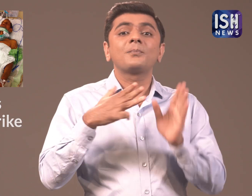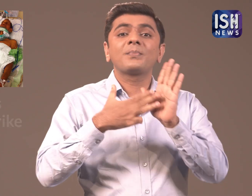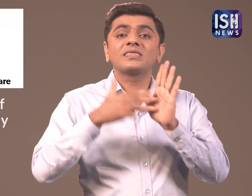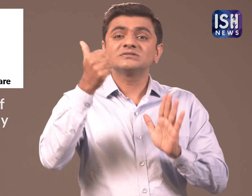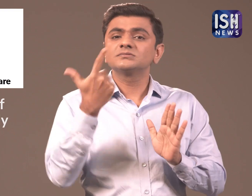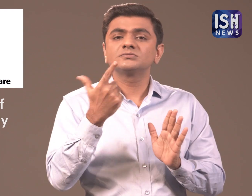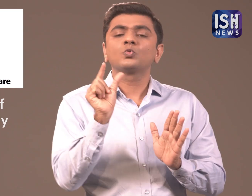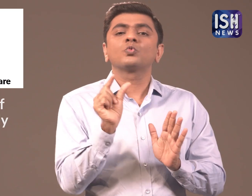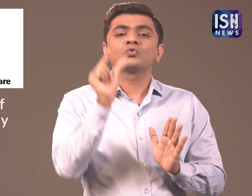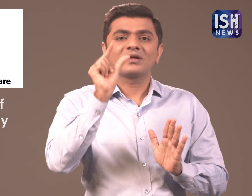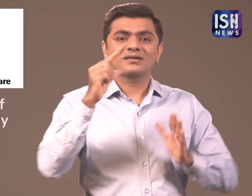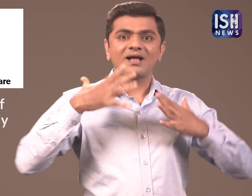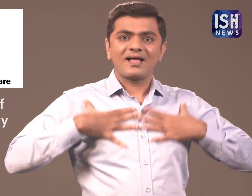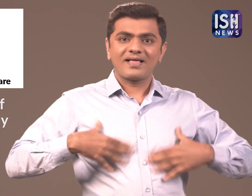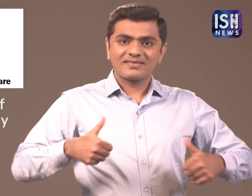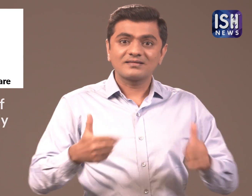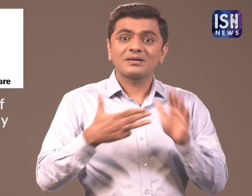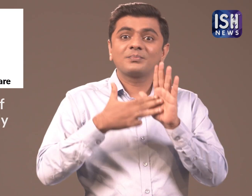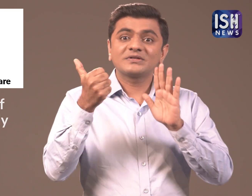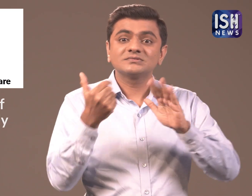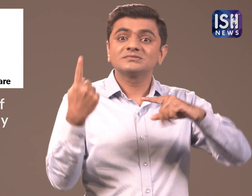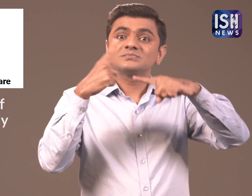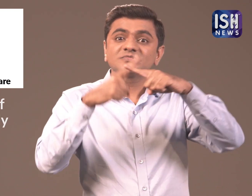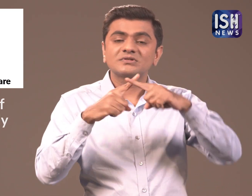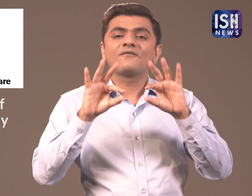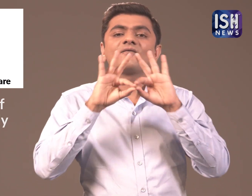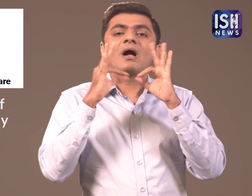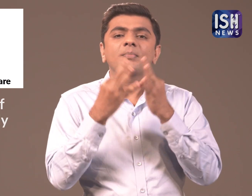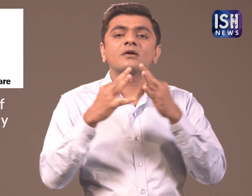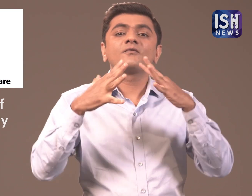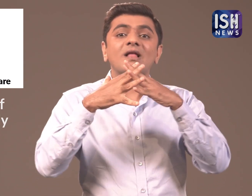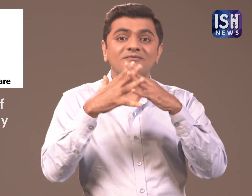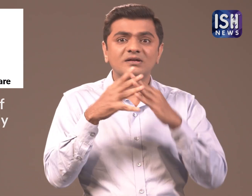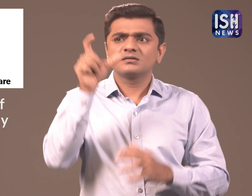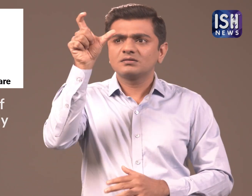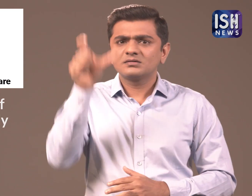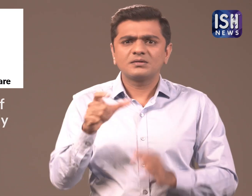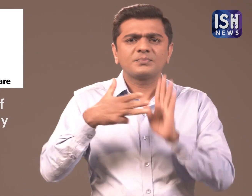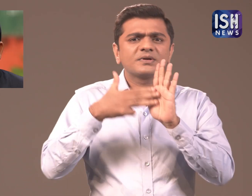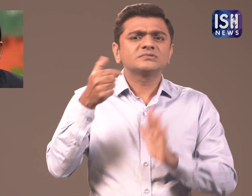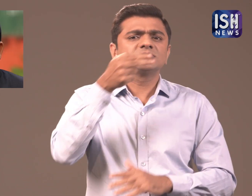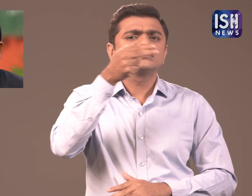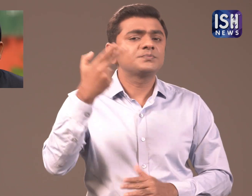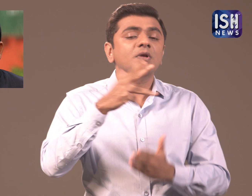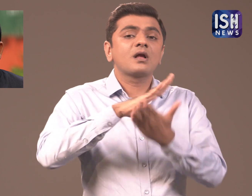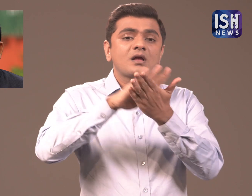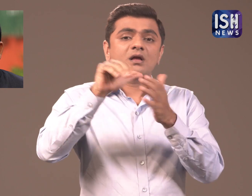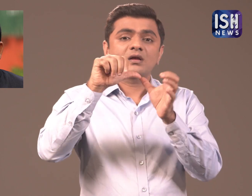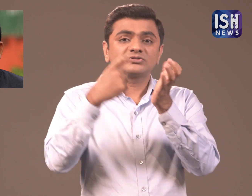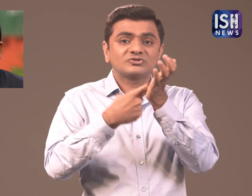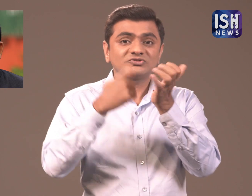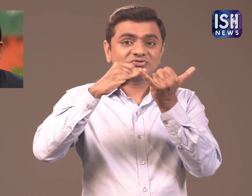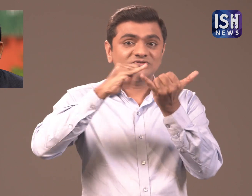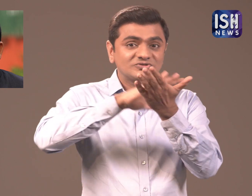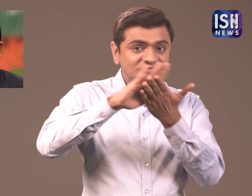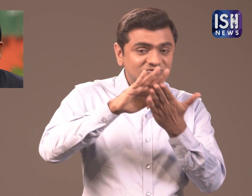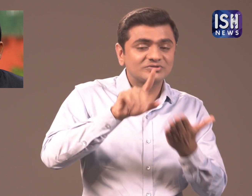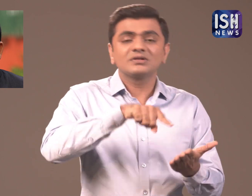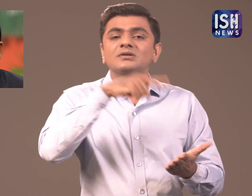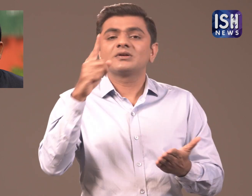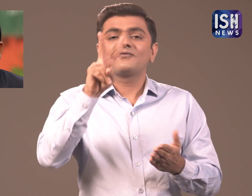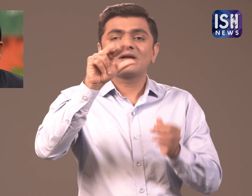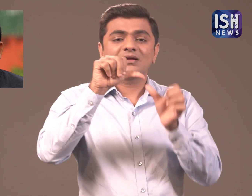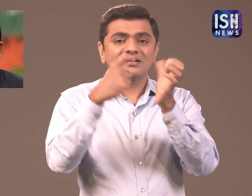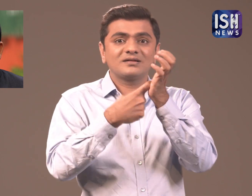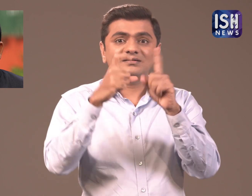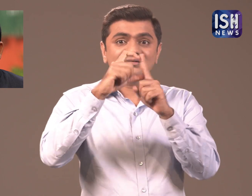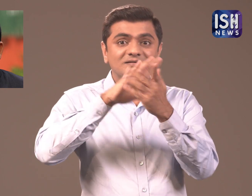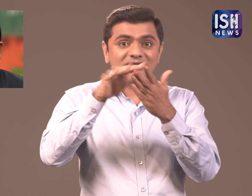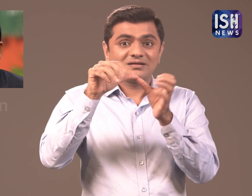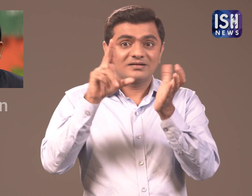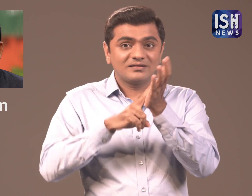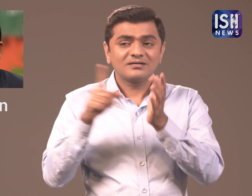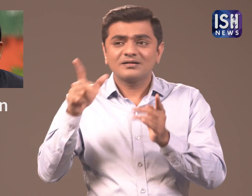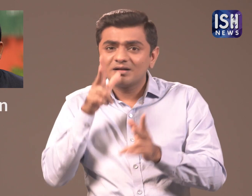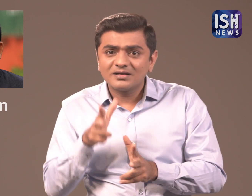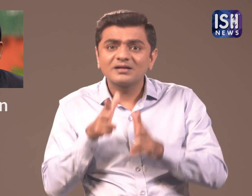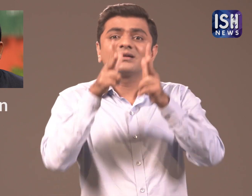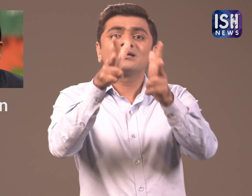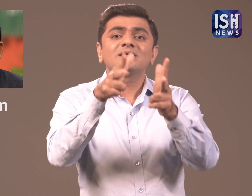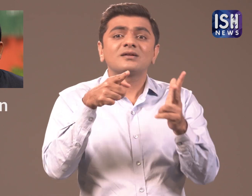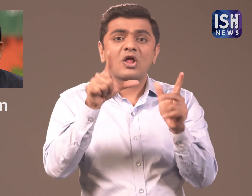Union Minister of Health and Family Welfare, Harsh Vardhan said that